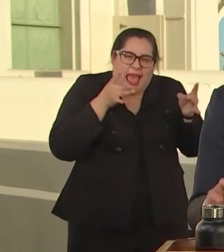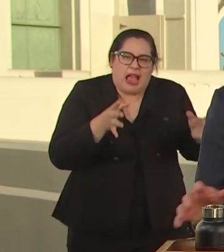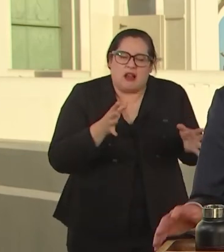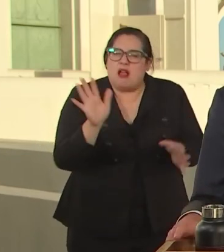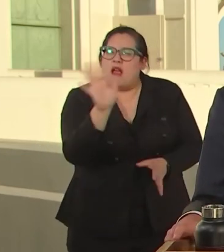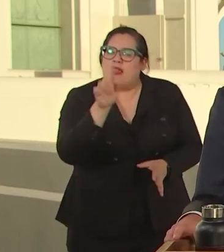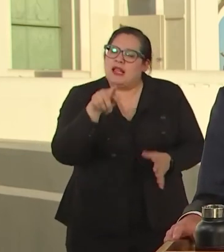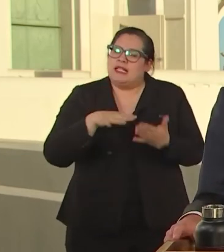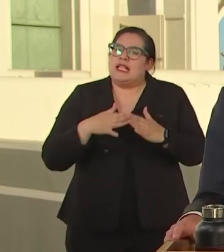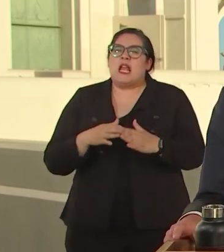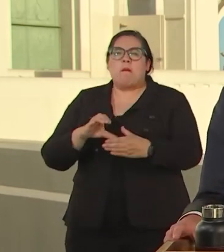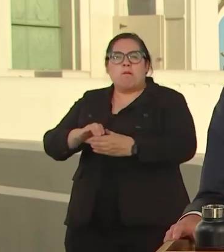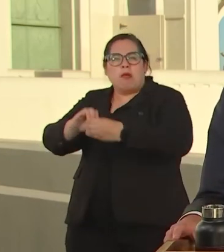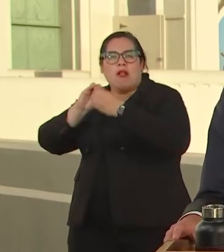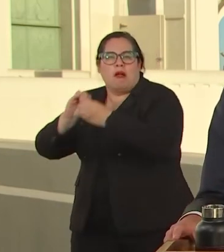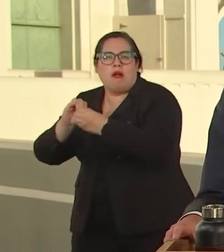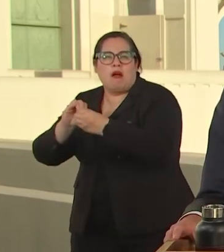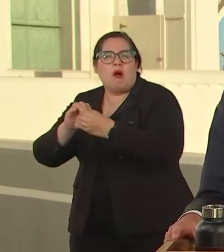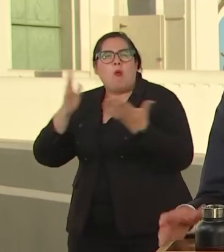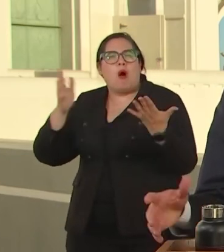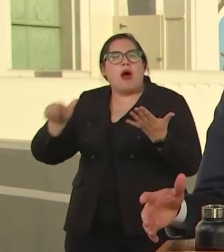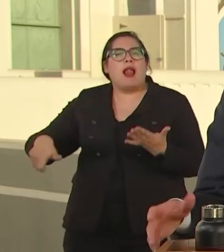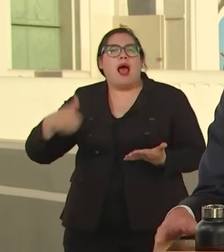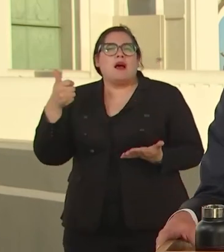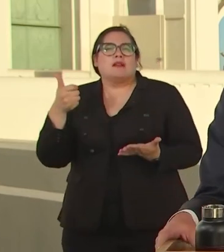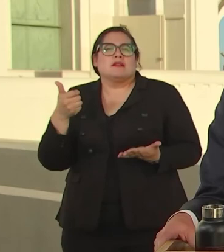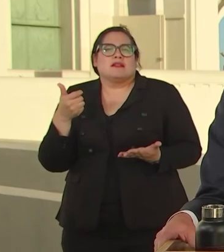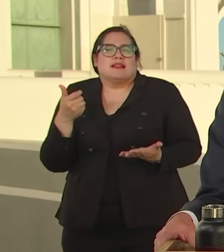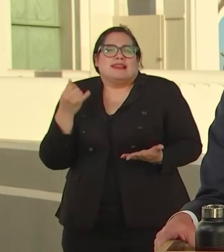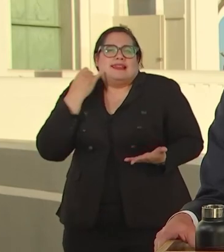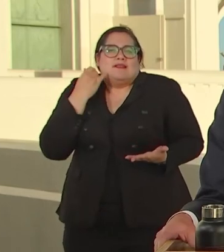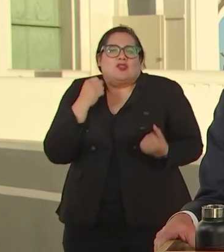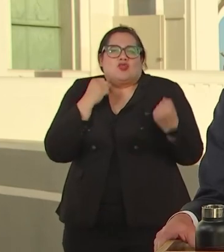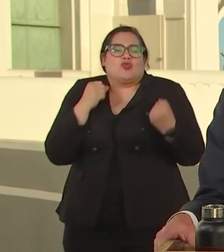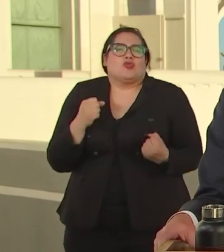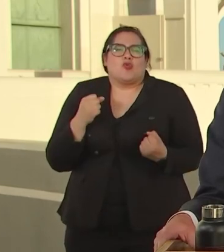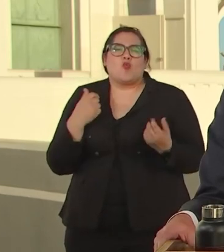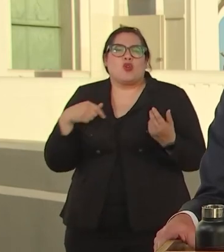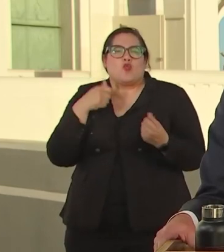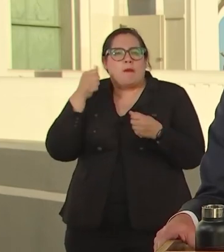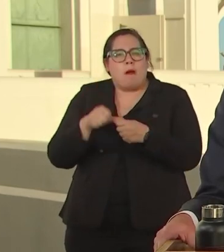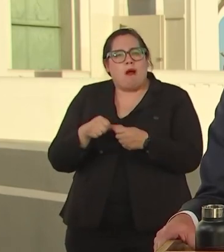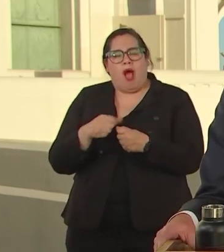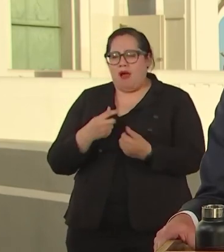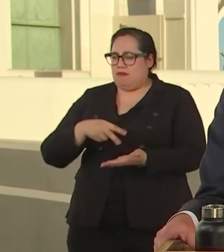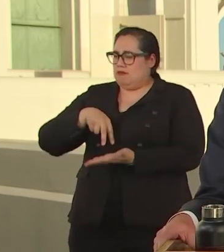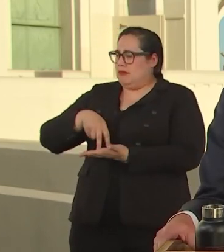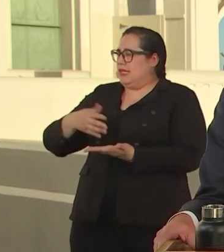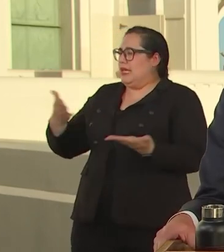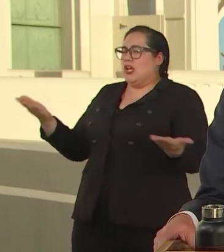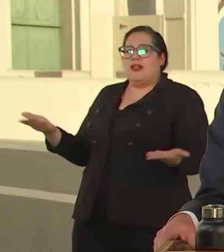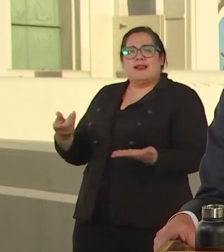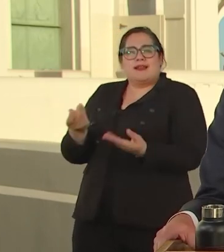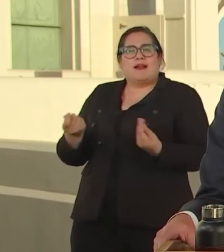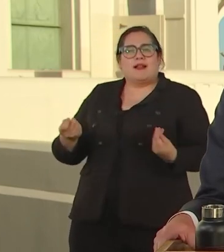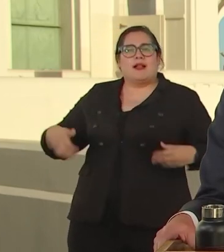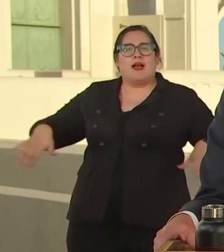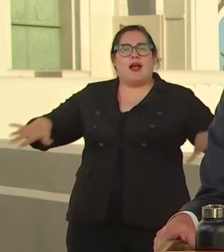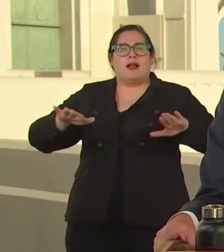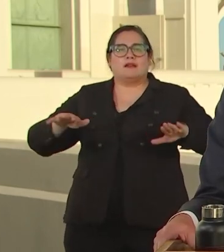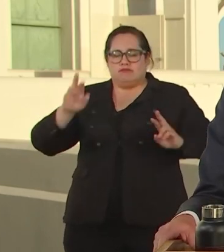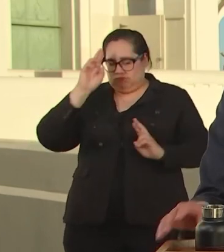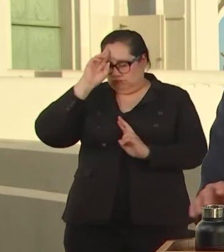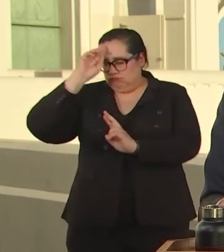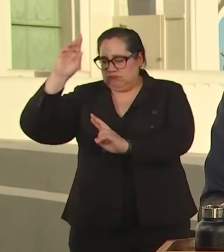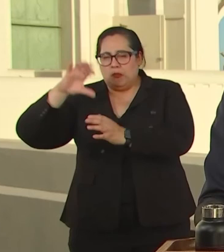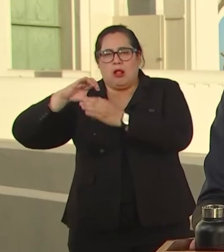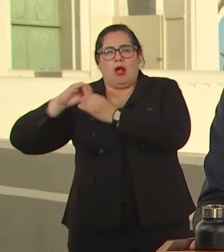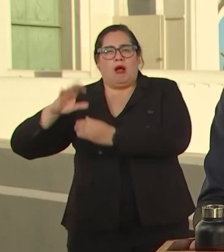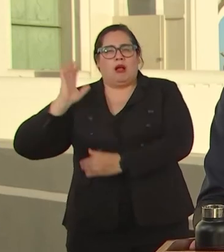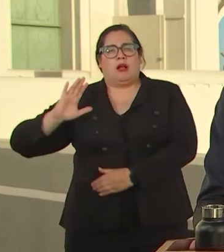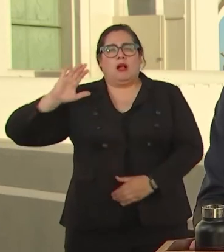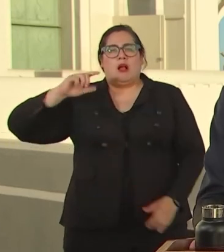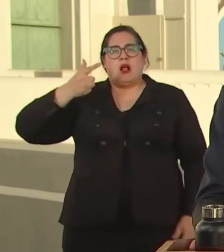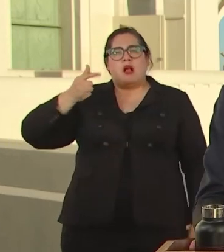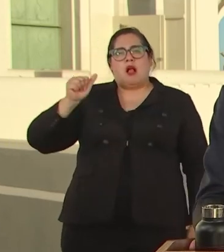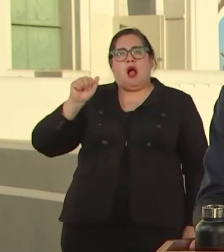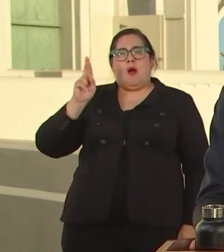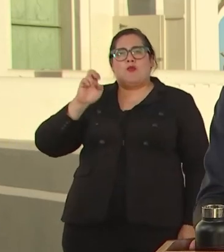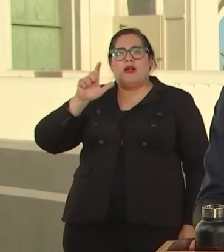WHAT ELSE WOULD DIRECT TO US